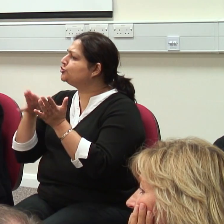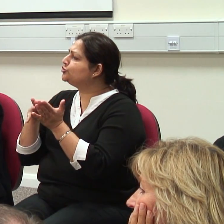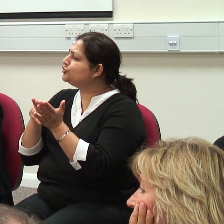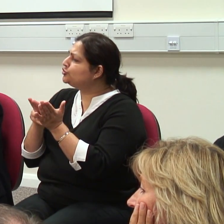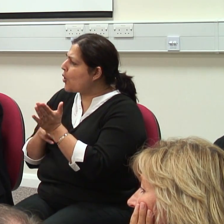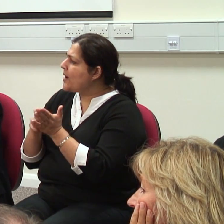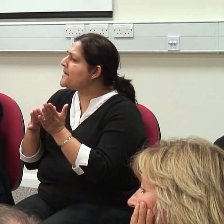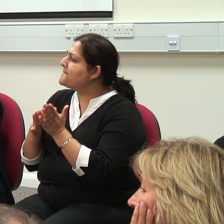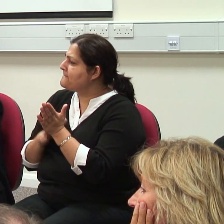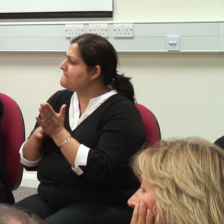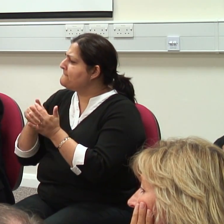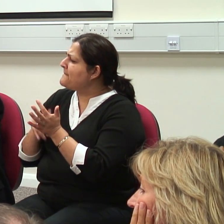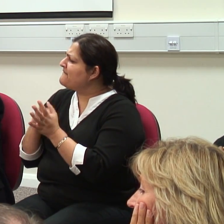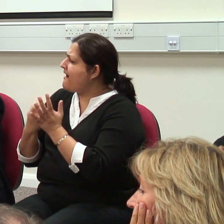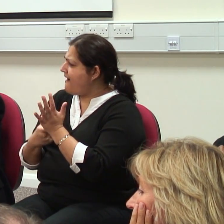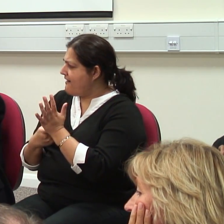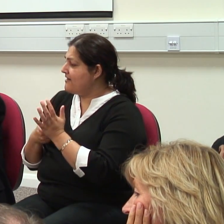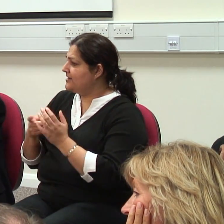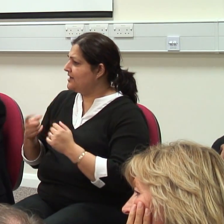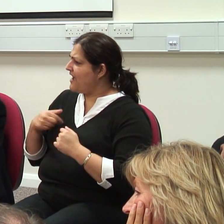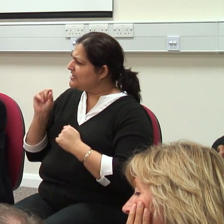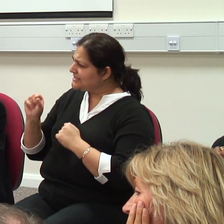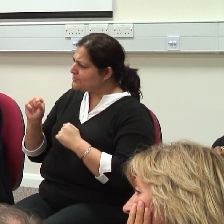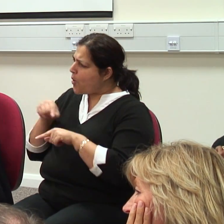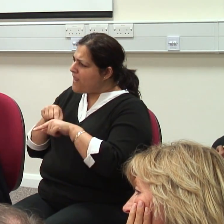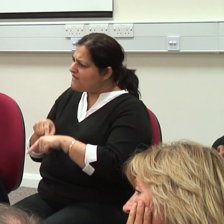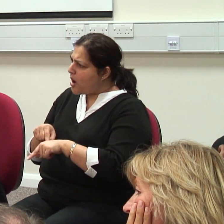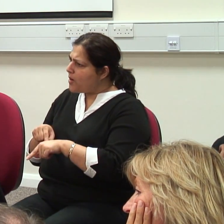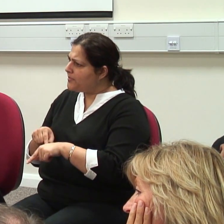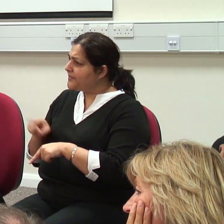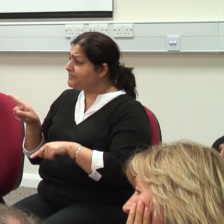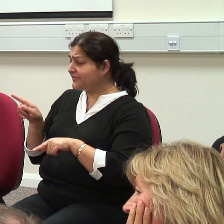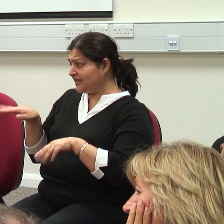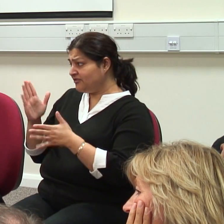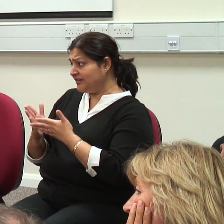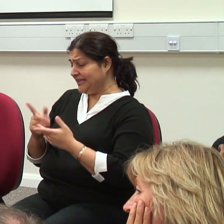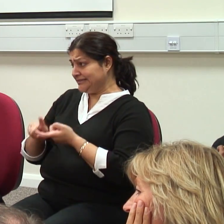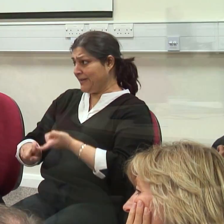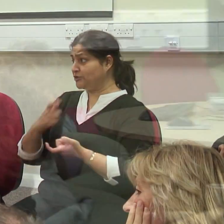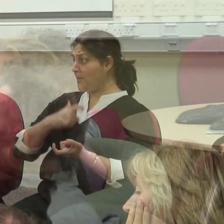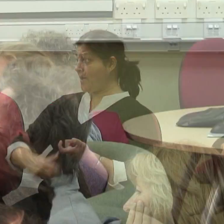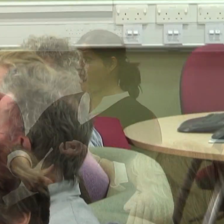it a question also of personal resources? So it’s not just intelligence or knowledge